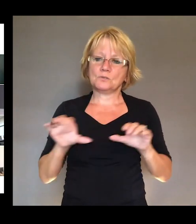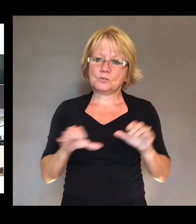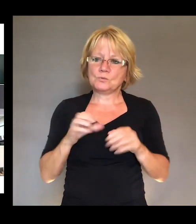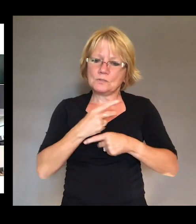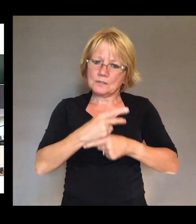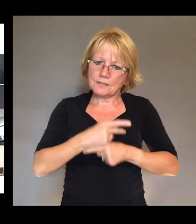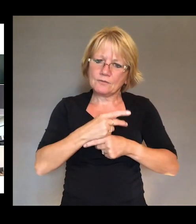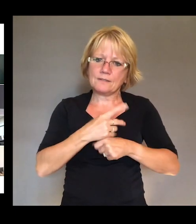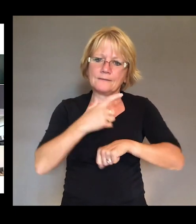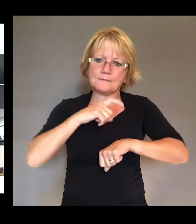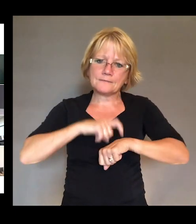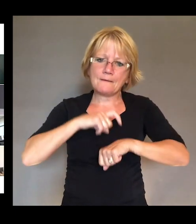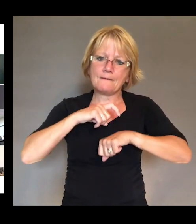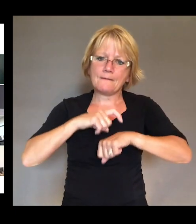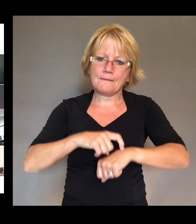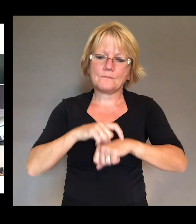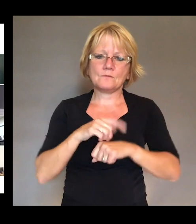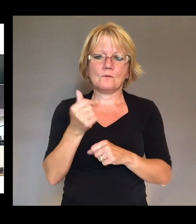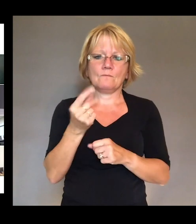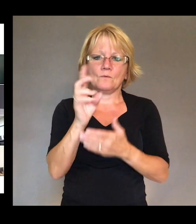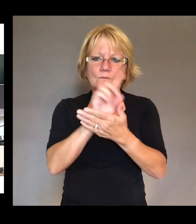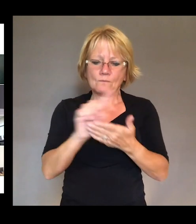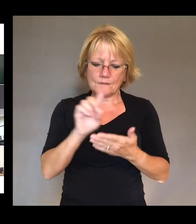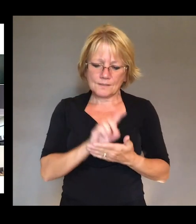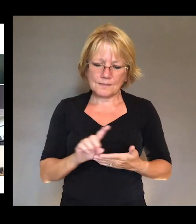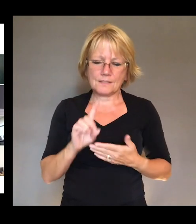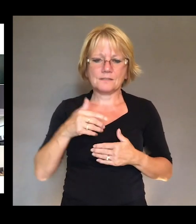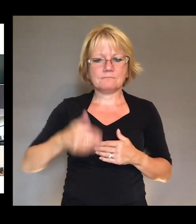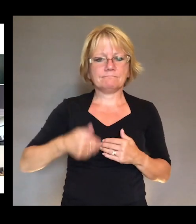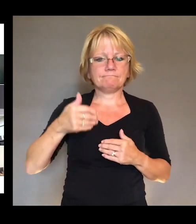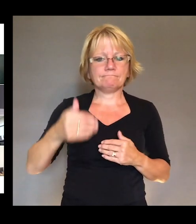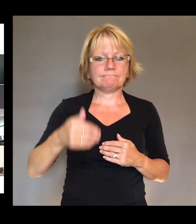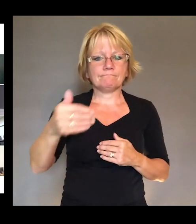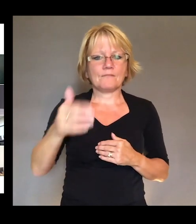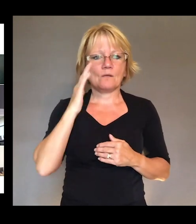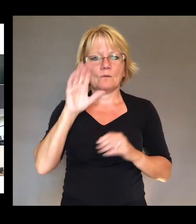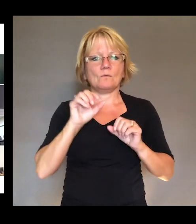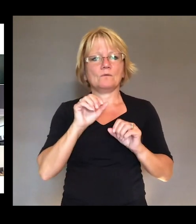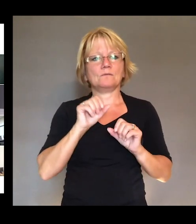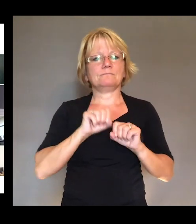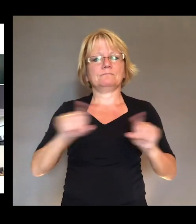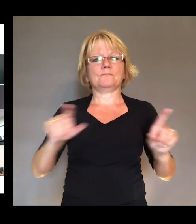that we are doing it intentionally and an on time. So every few weeks and every so often we will send you out reminders.